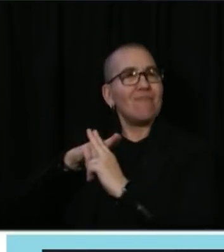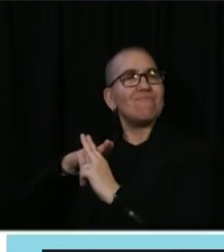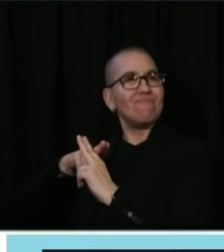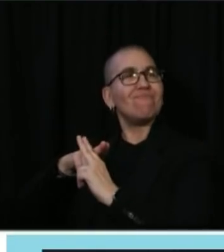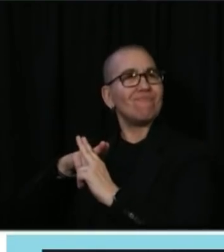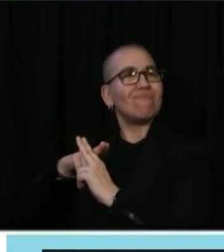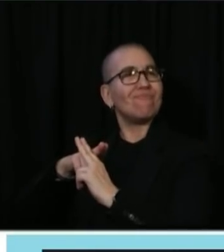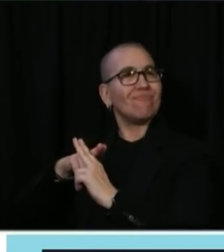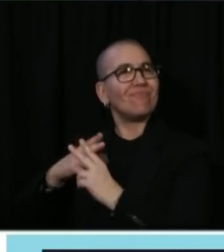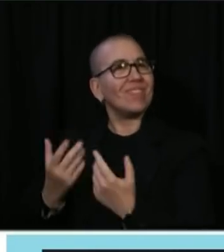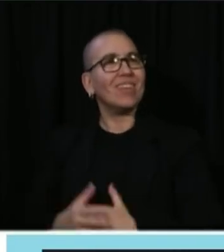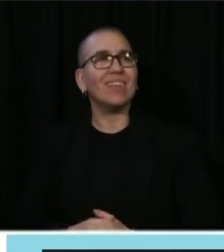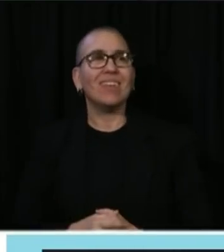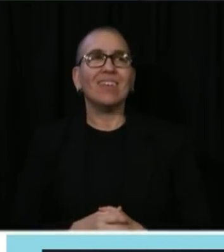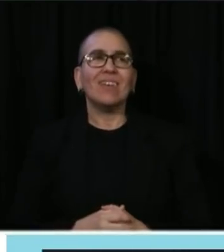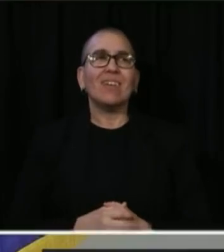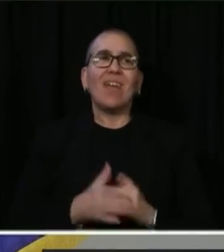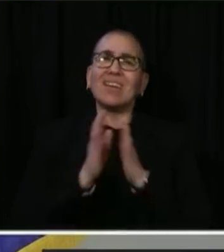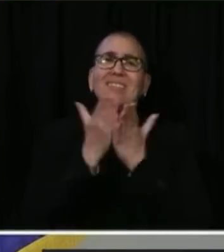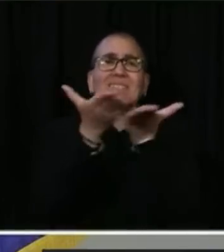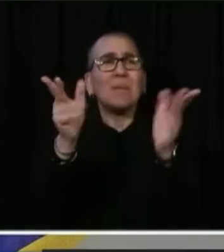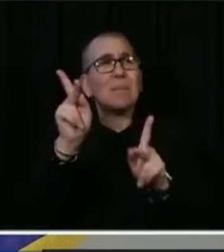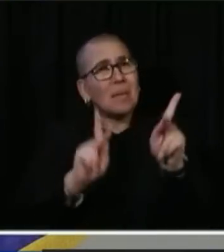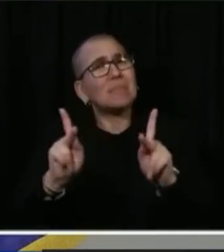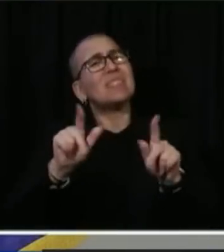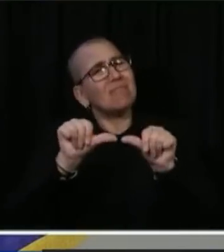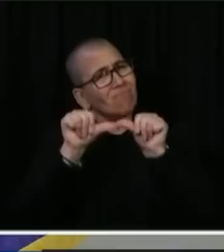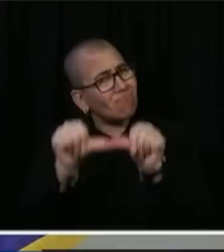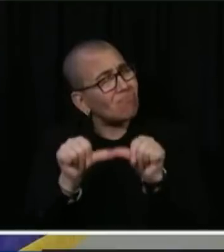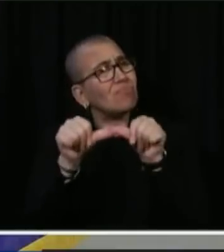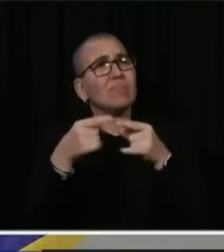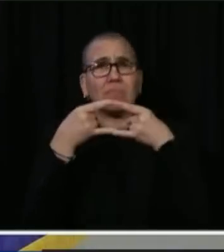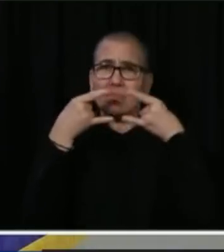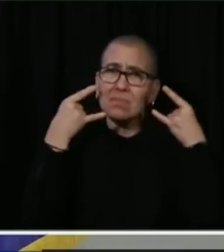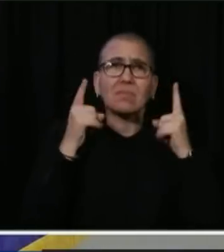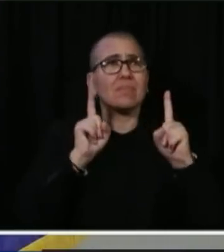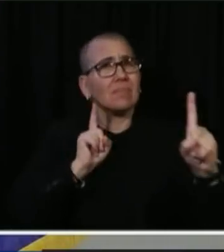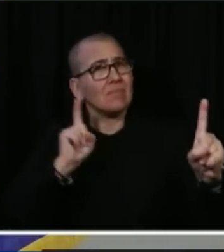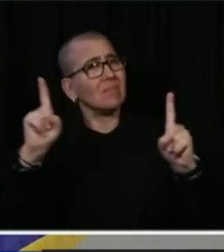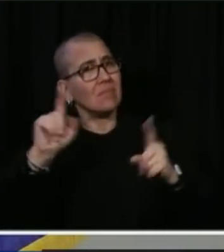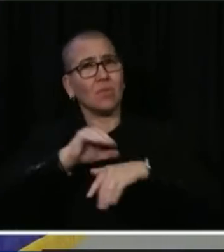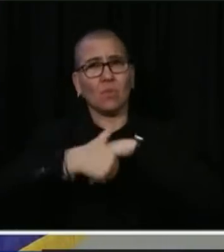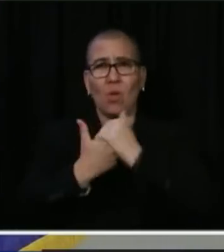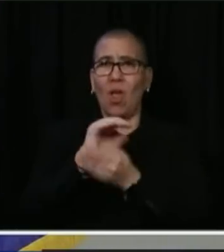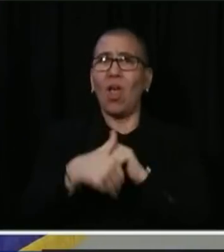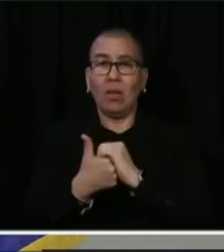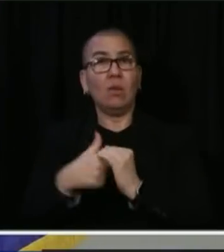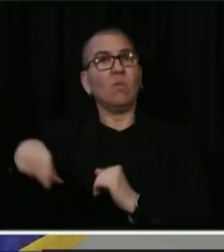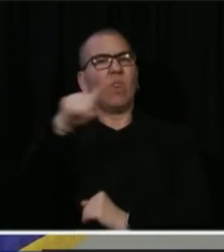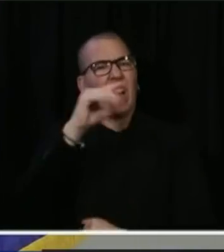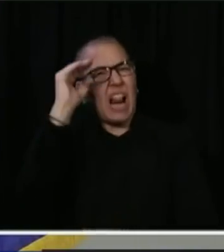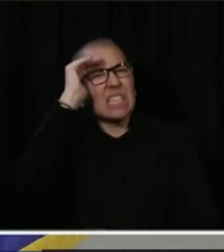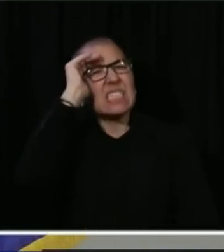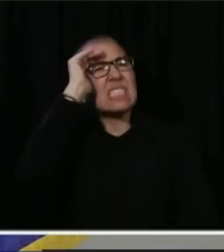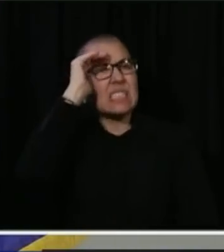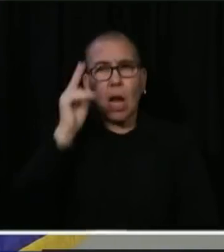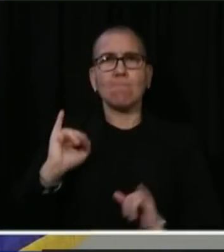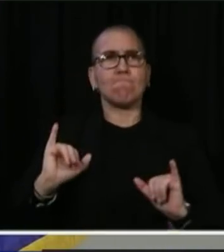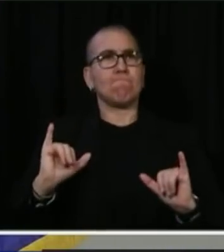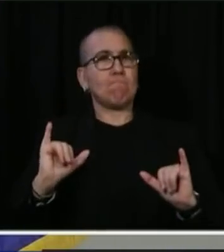CONCERNS.